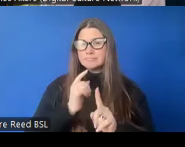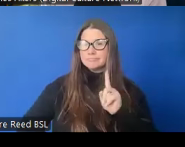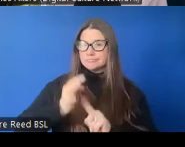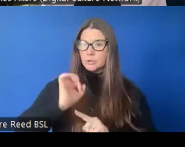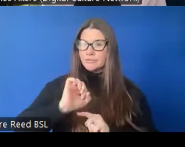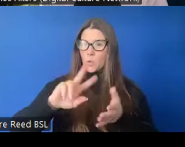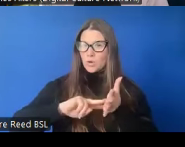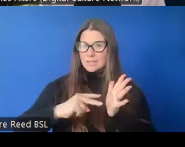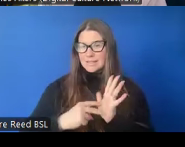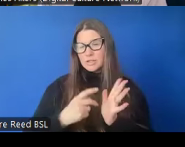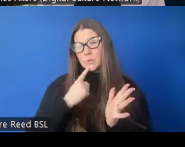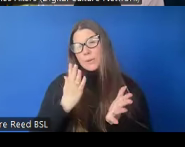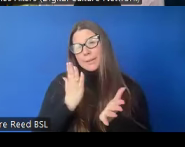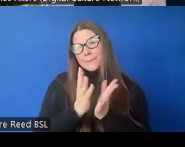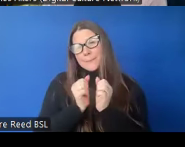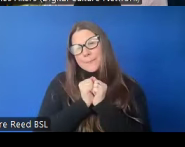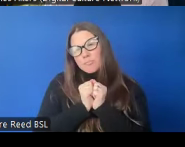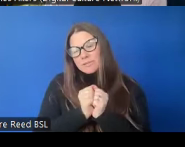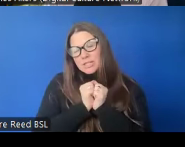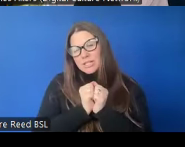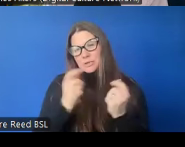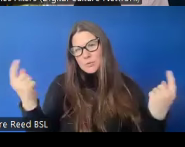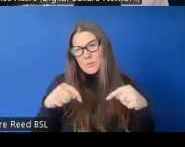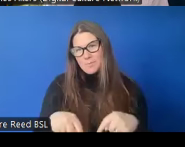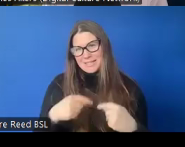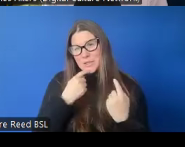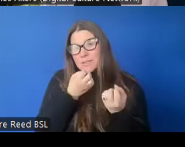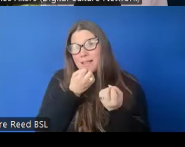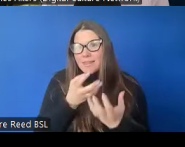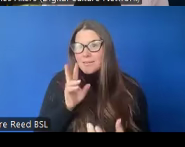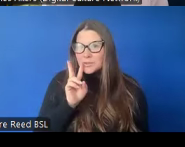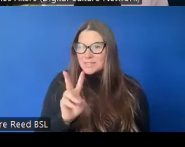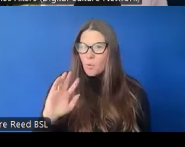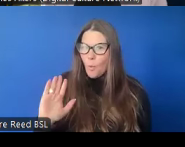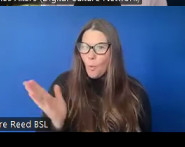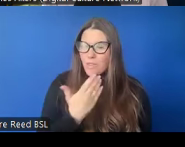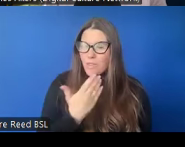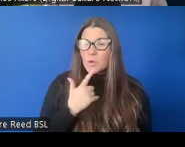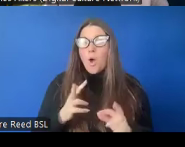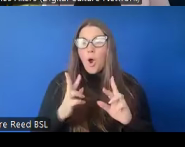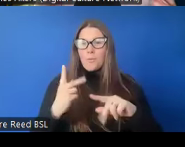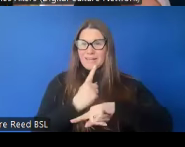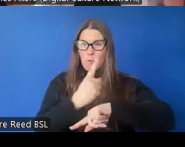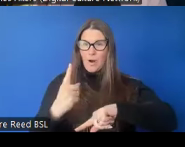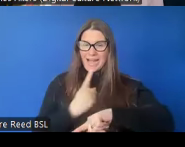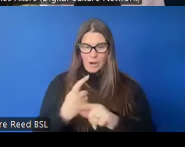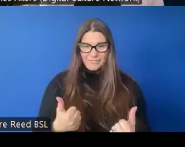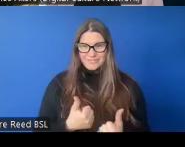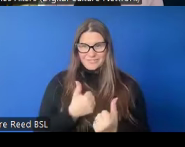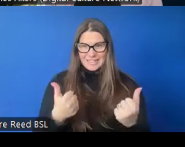We appreciate you being here, and it's really nice to see you all. Hopefully at the end of this hour, you'll have a few things to take away.